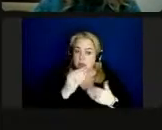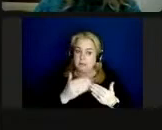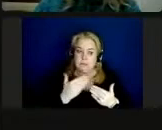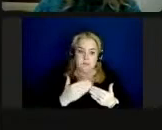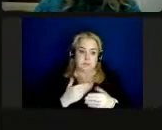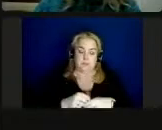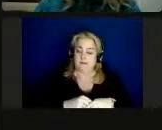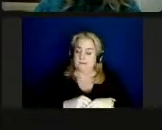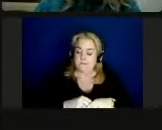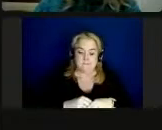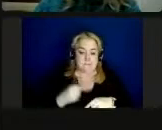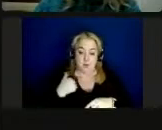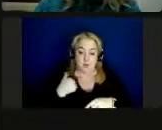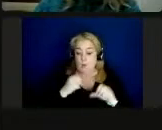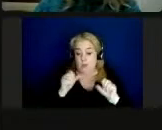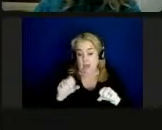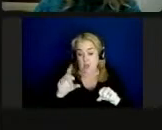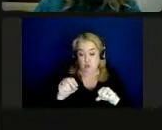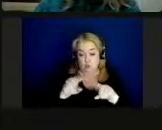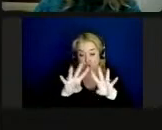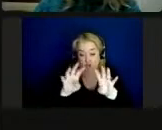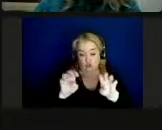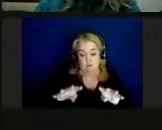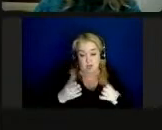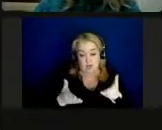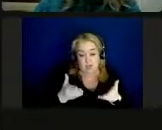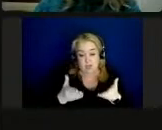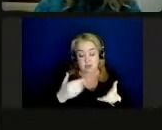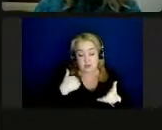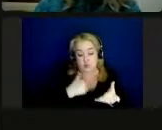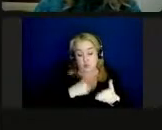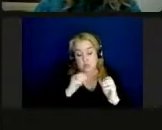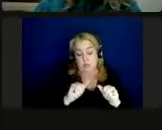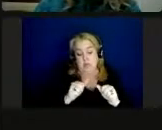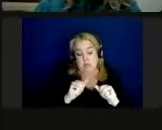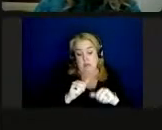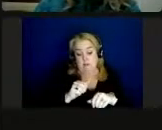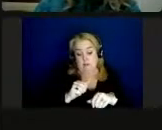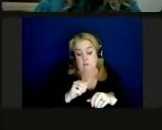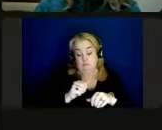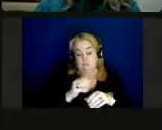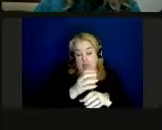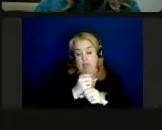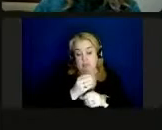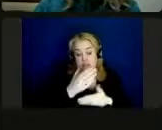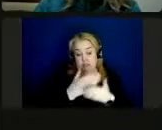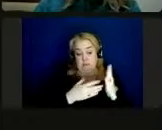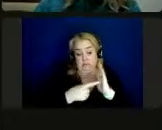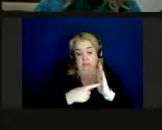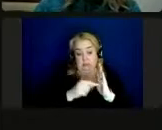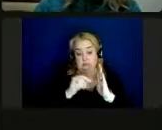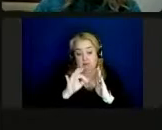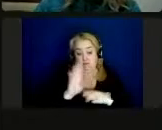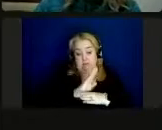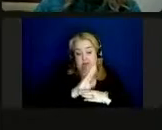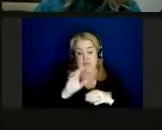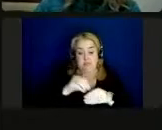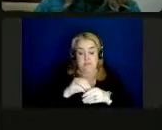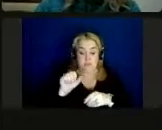BETTER DATA?